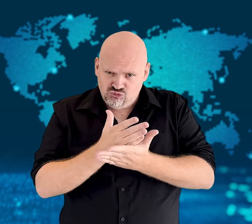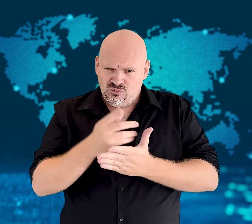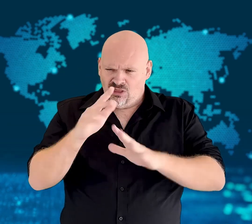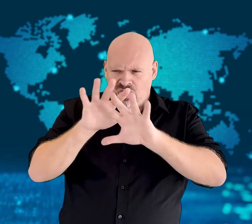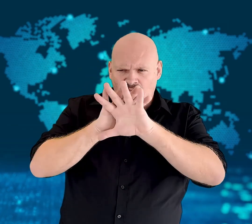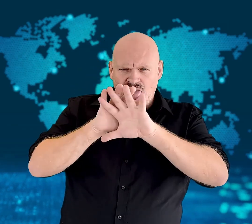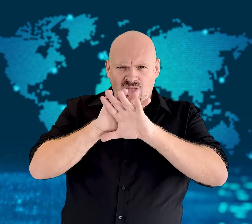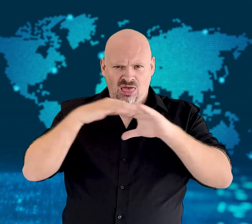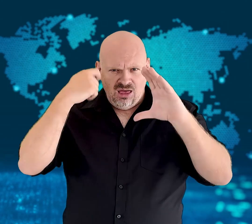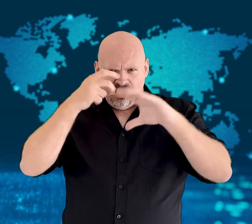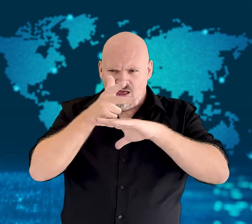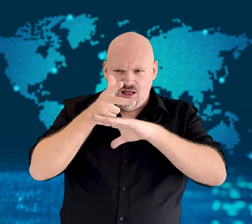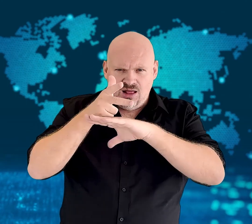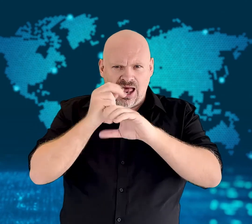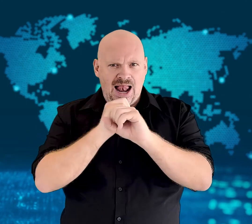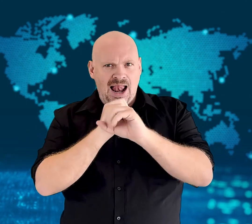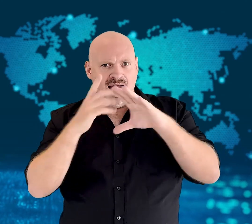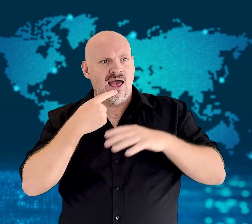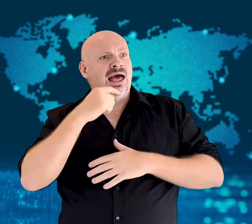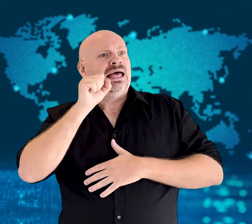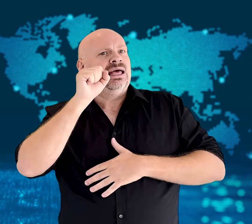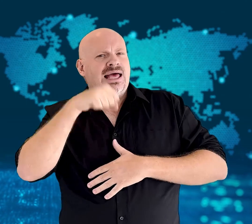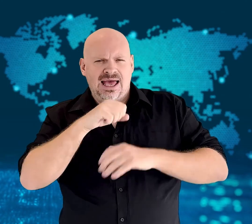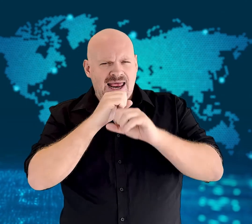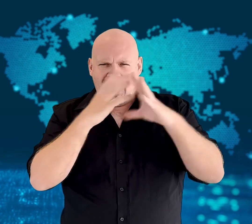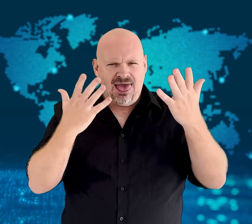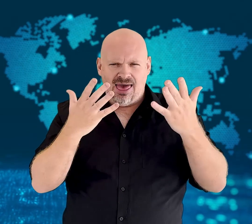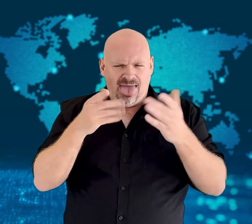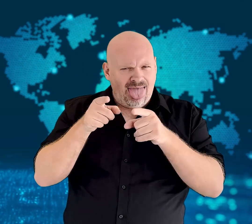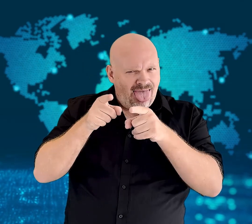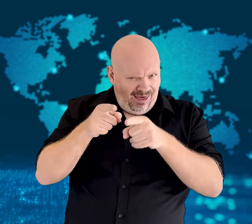how she had responded.